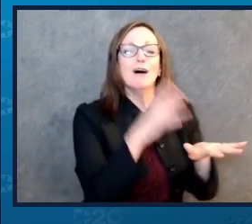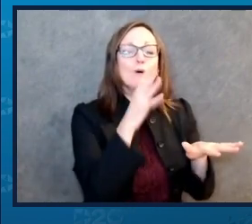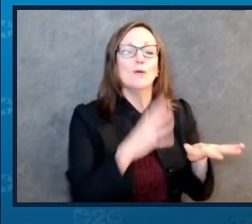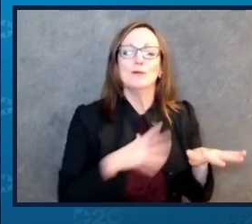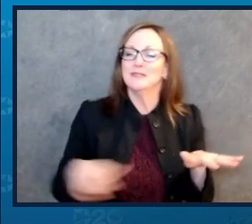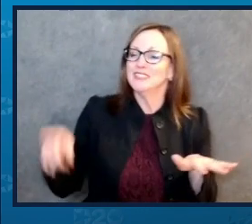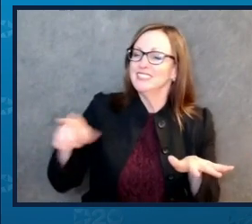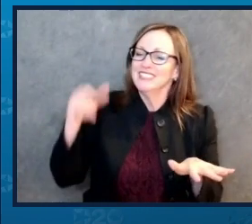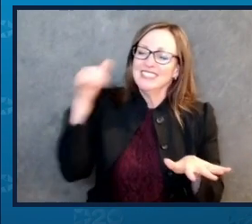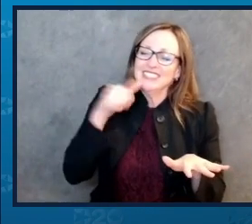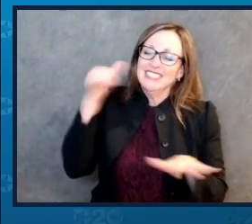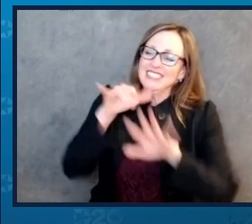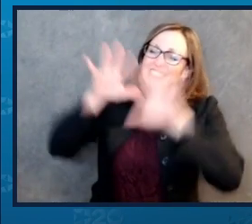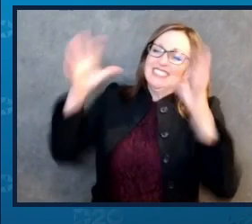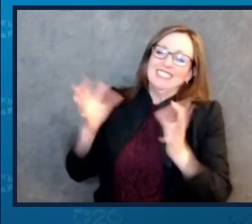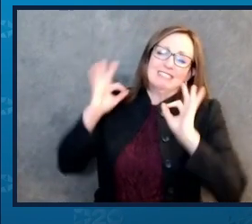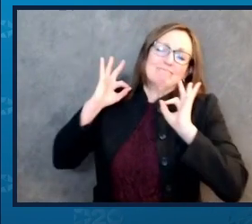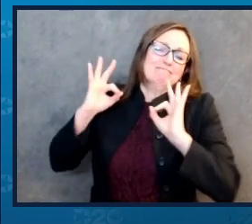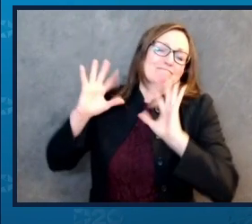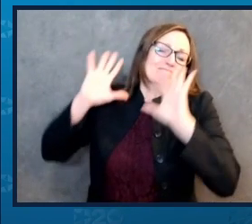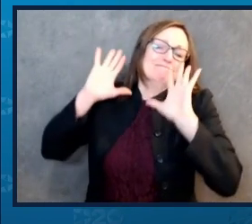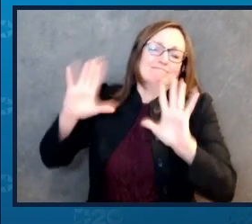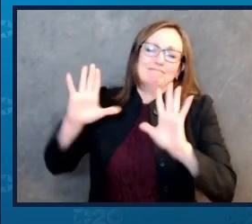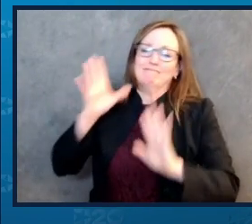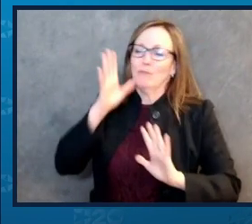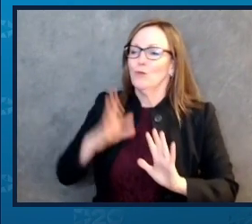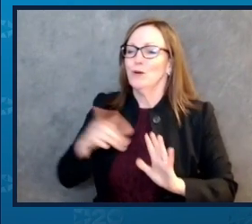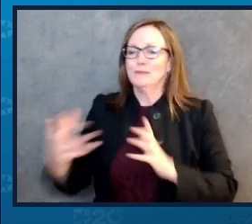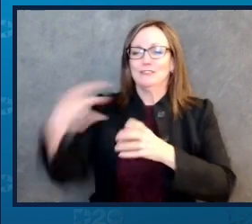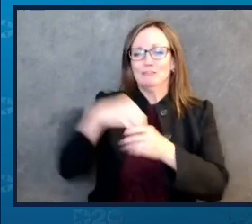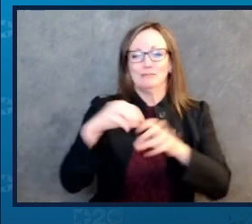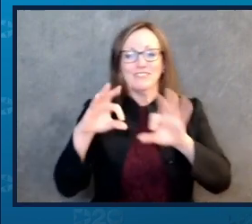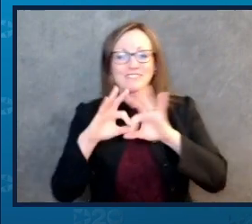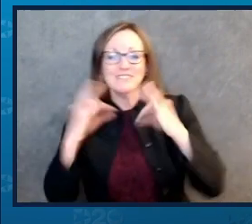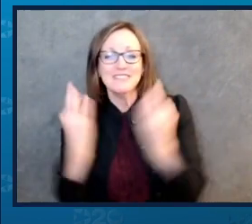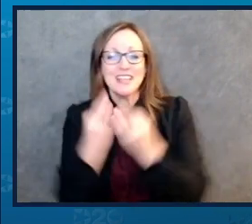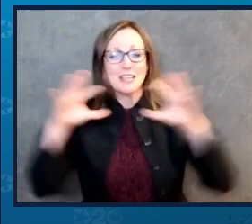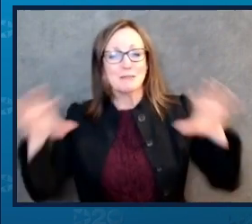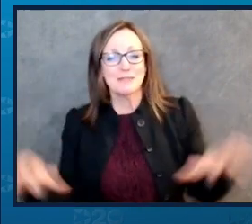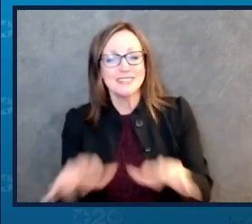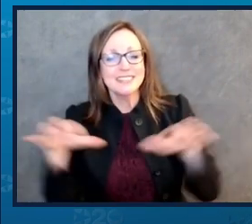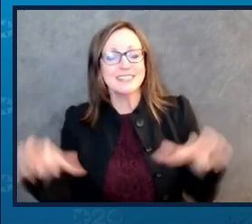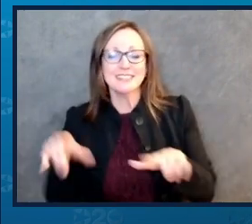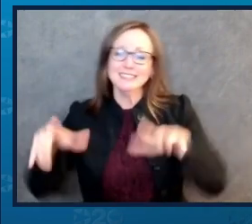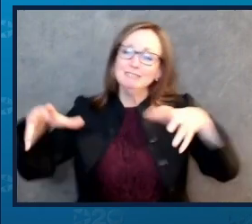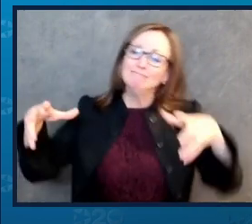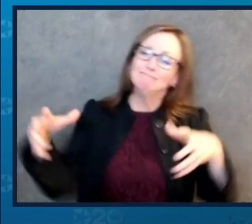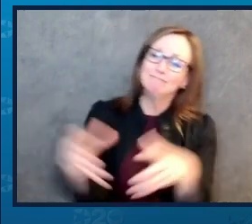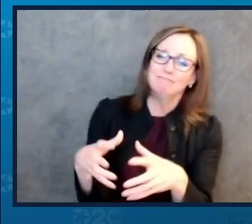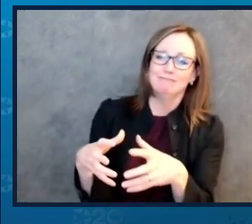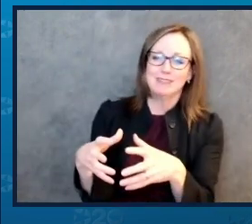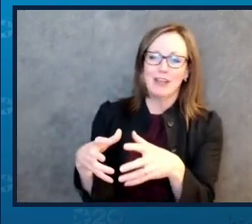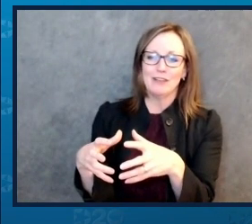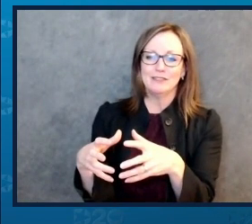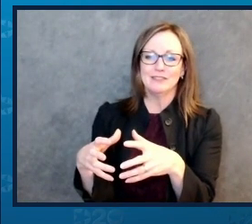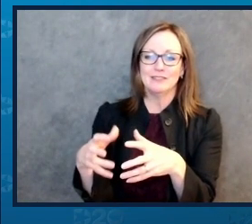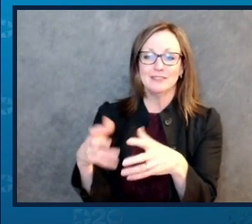FEAT CHICK ON ARE SPAGHETTI AND MEET BALL FAMILY DINNERSP NOW I AM MOM, YOU ARE SHOW MIGHT